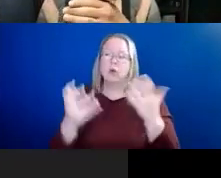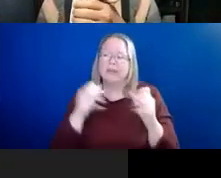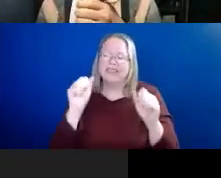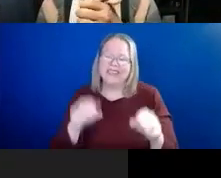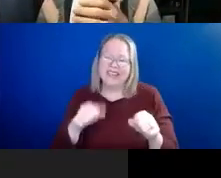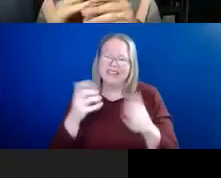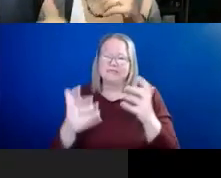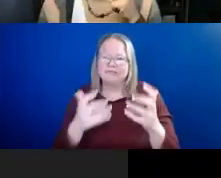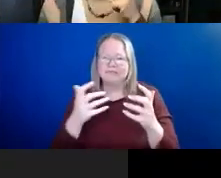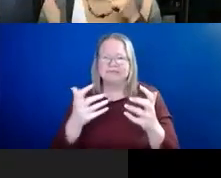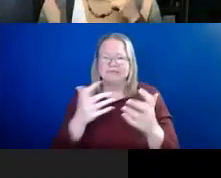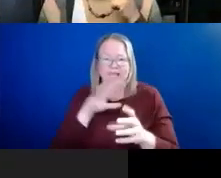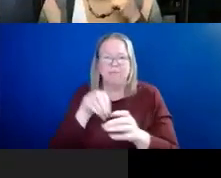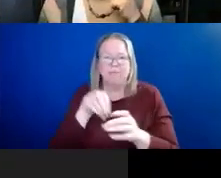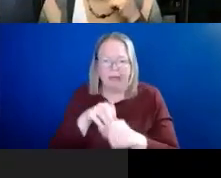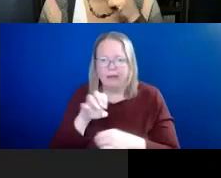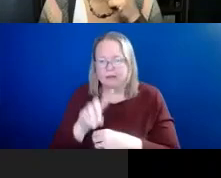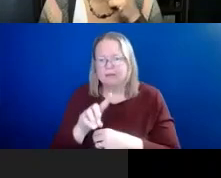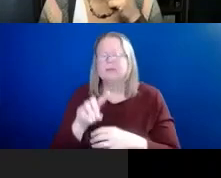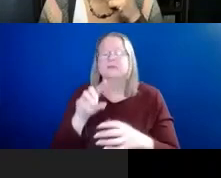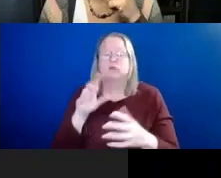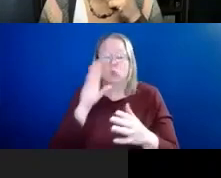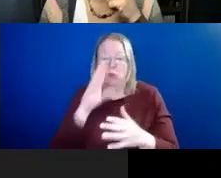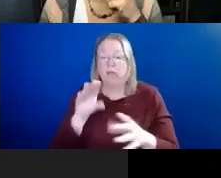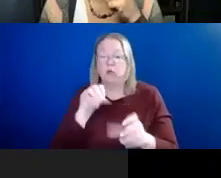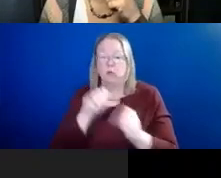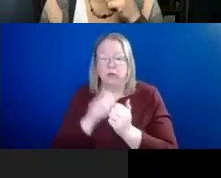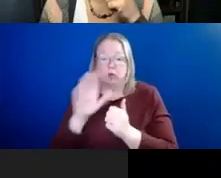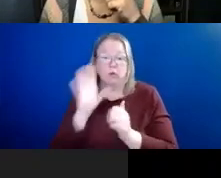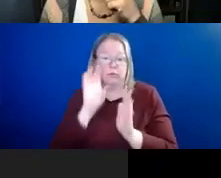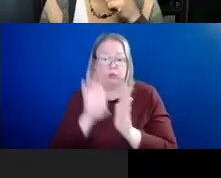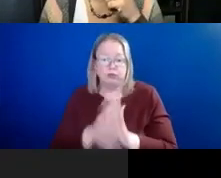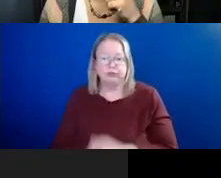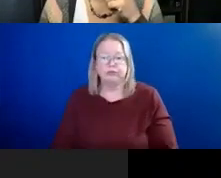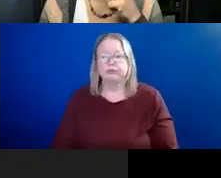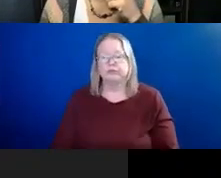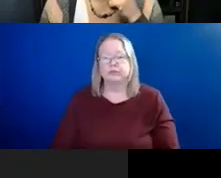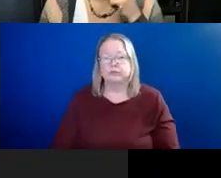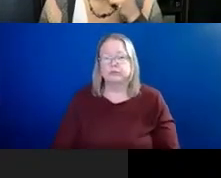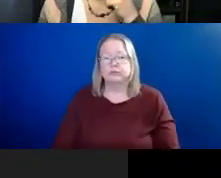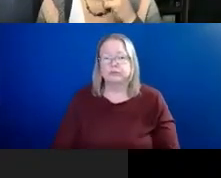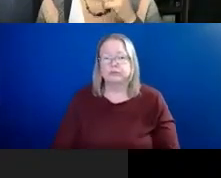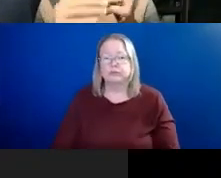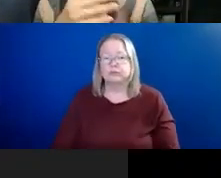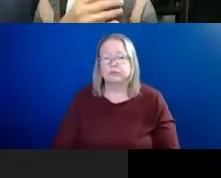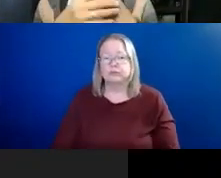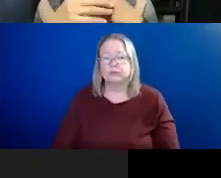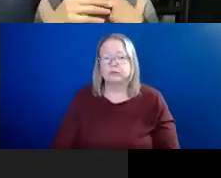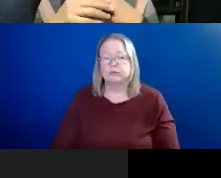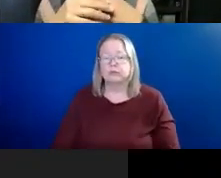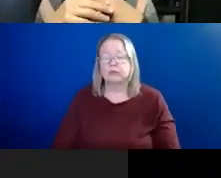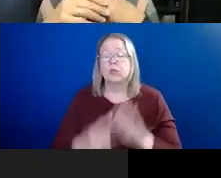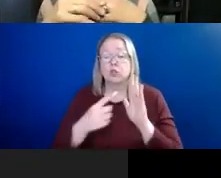embed it directly with your images. 13:26:18 If you are showing a multimedia